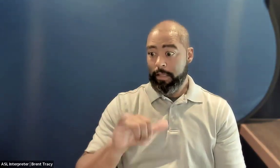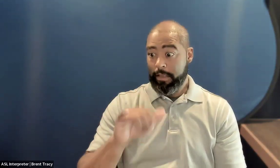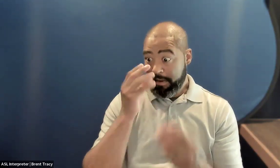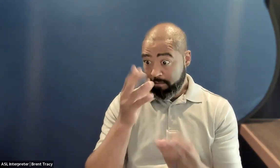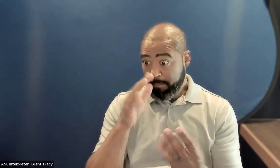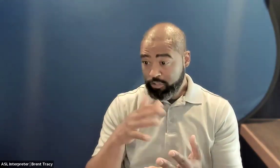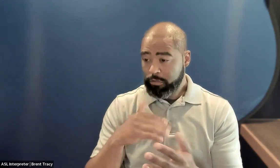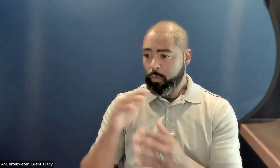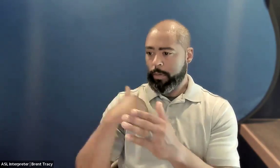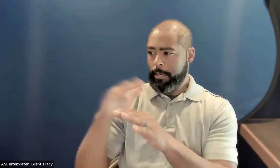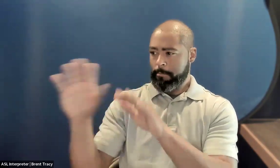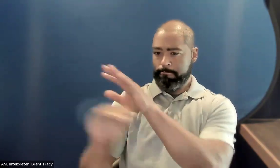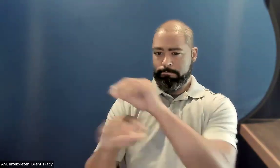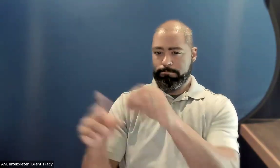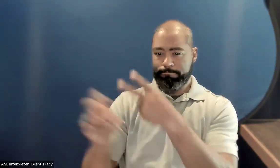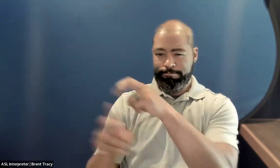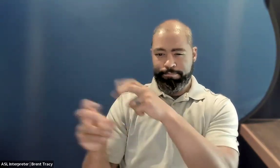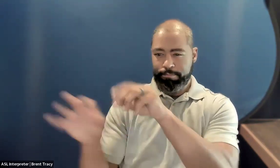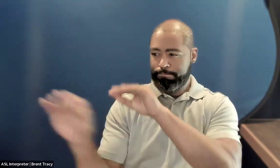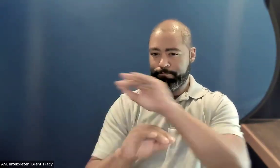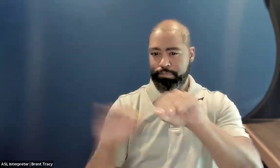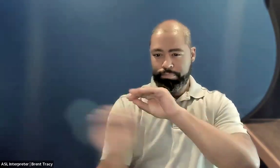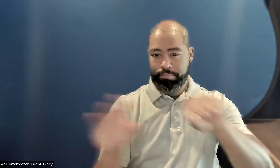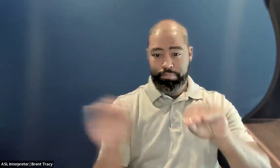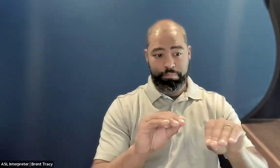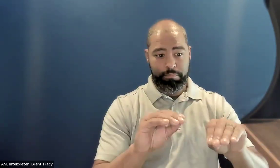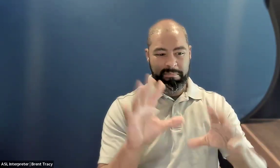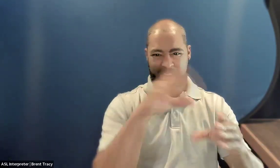EE AS YouTube channel has three videos with documentation on